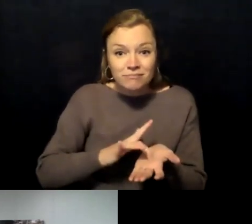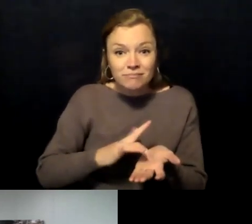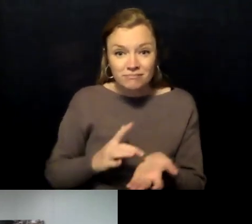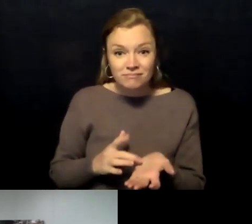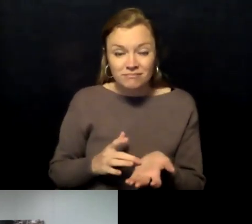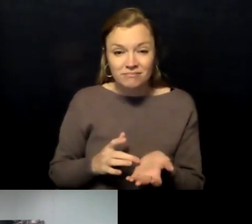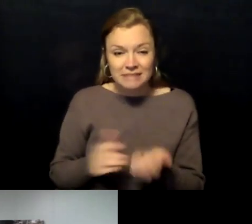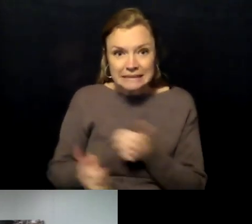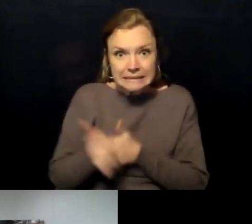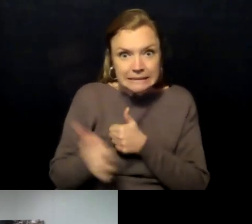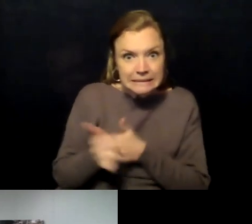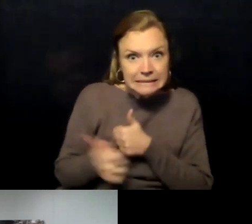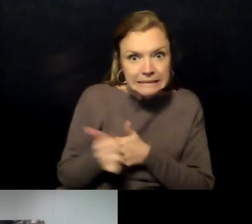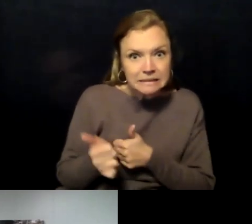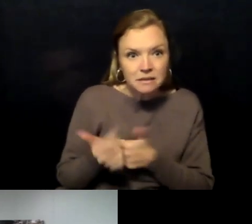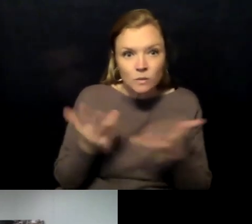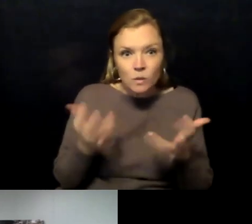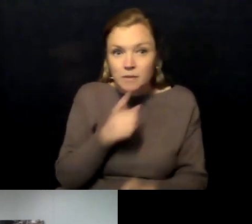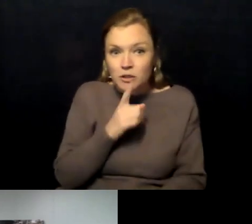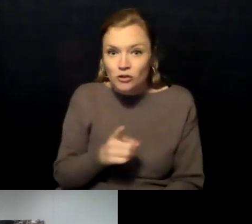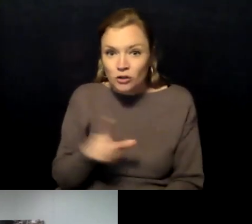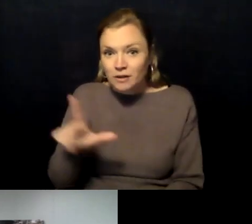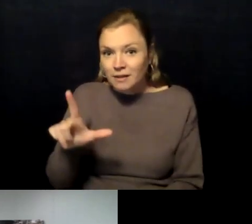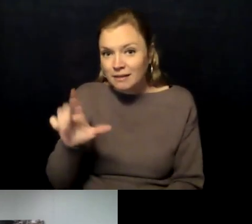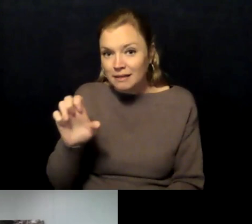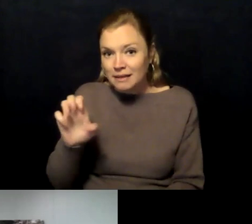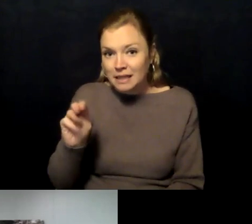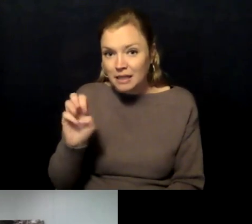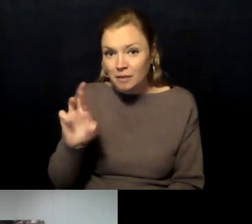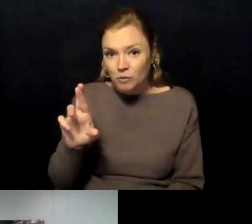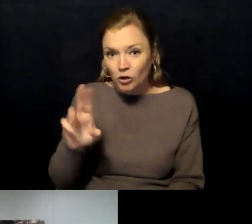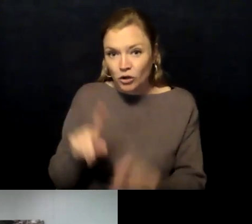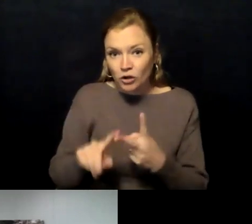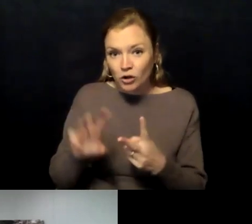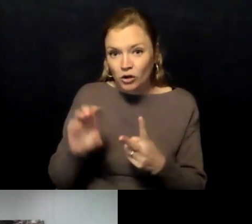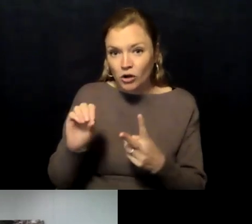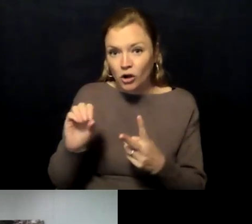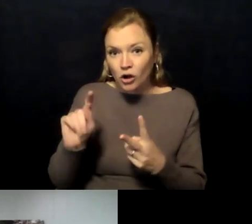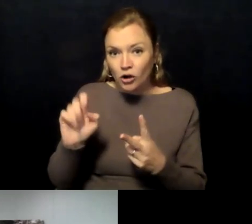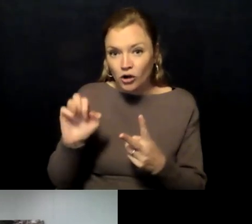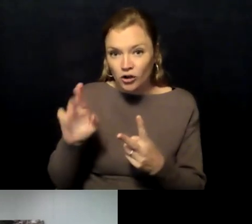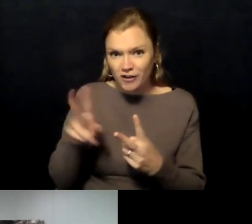things like our lemurs and our otters, that are choose to